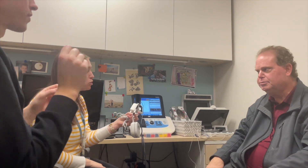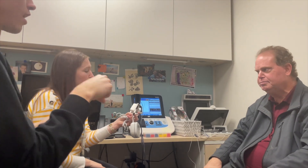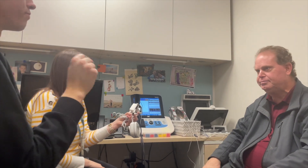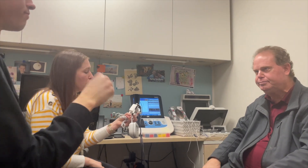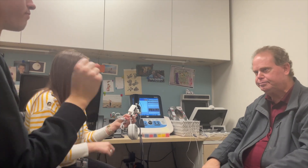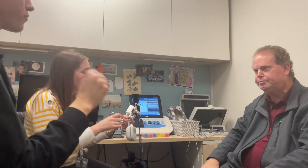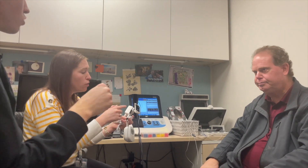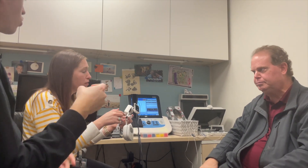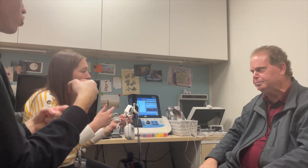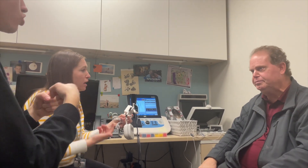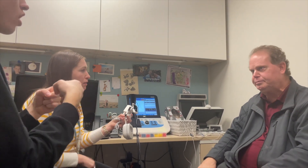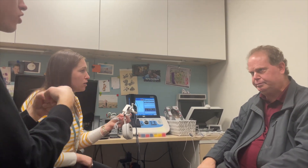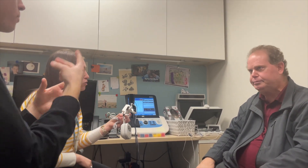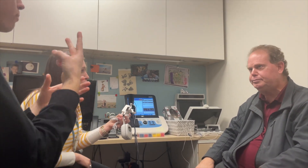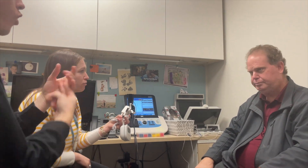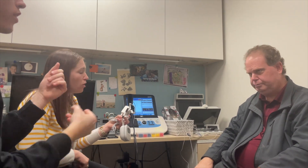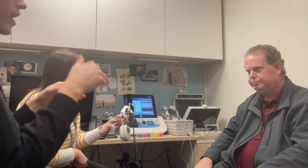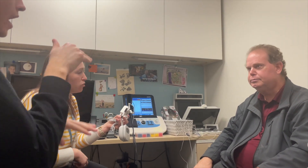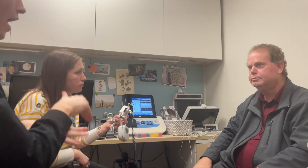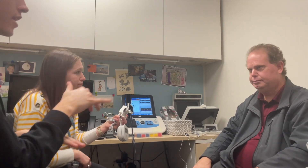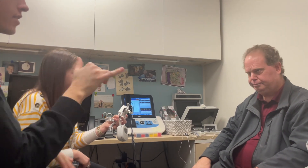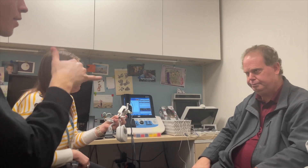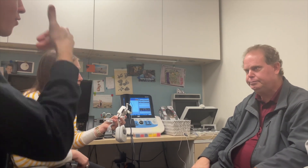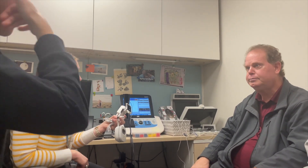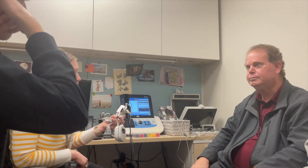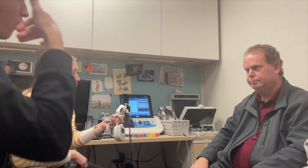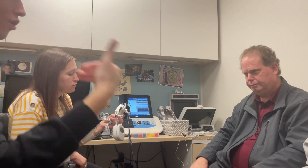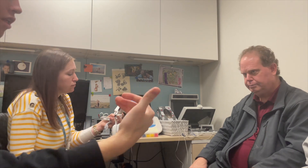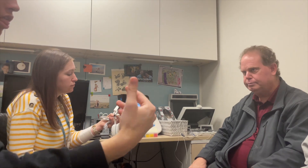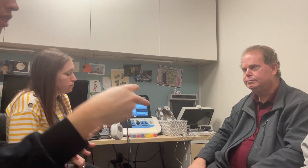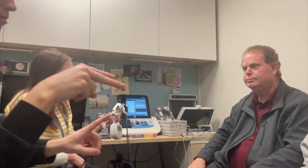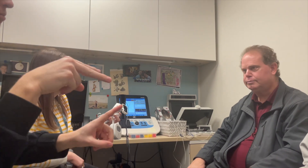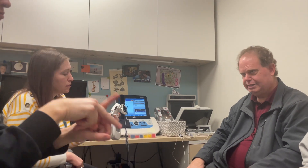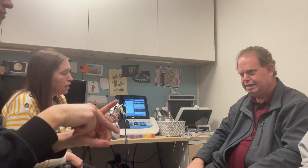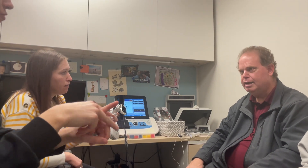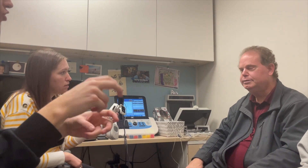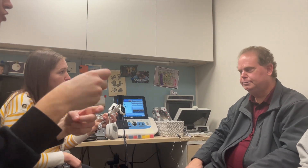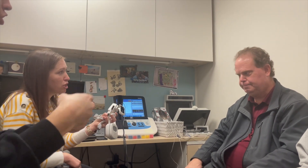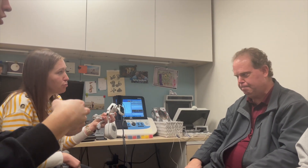so just charge them both at night like you do your phone and then change your